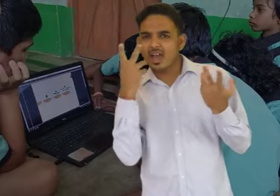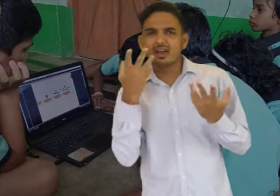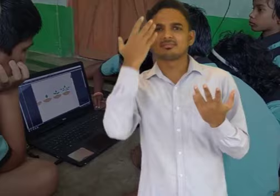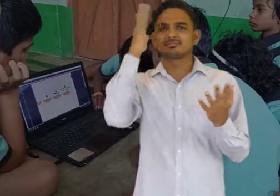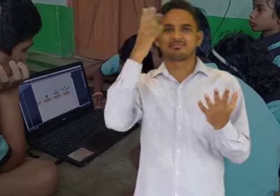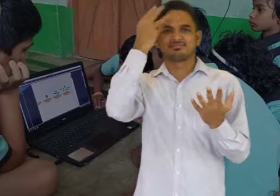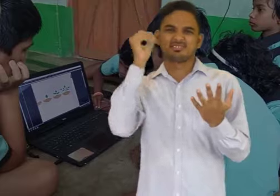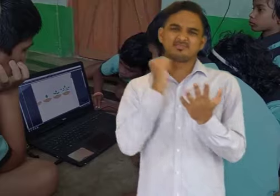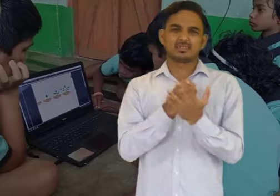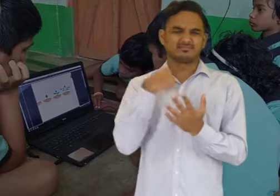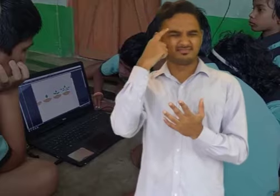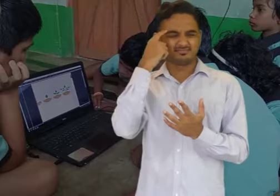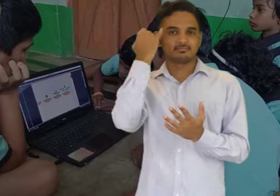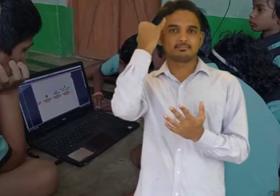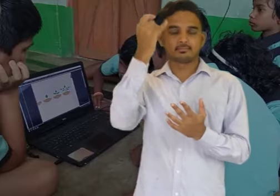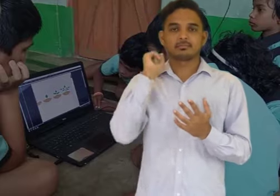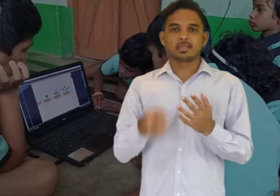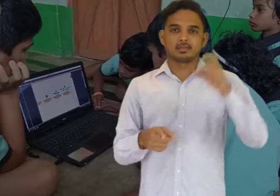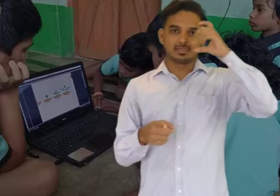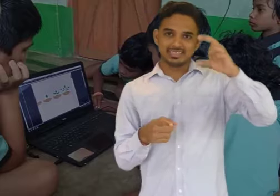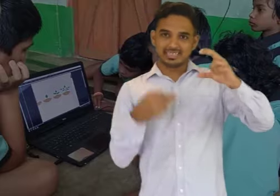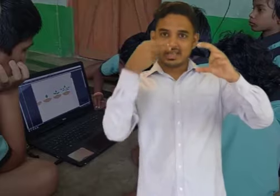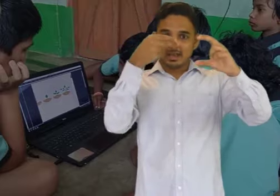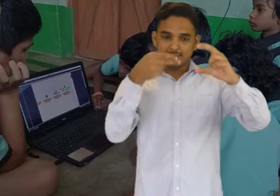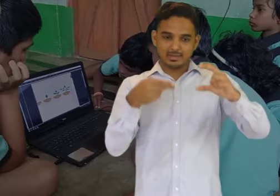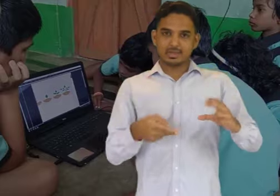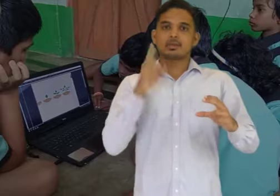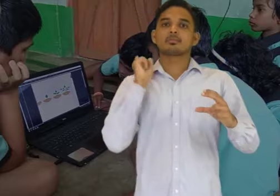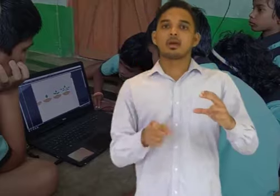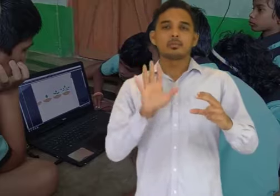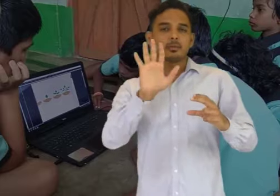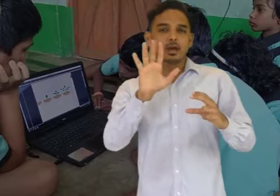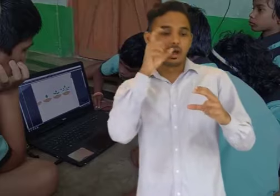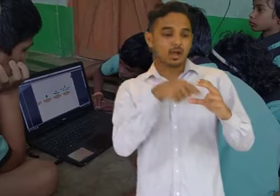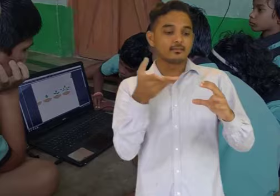the students were provided with a laptop usually it's hard for children to